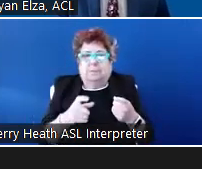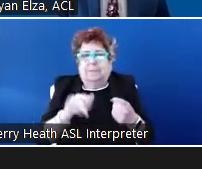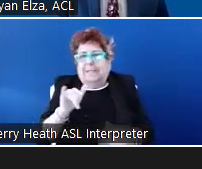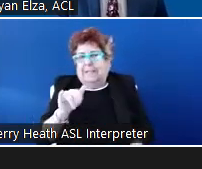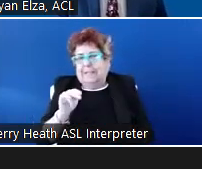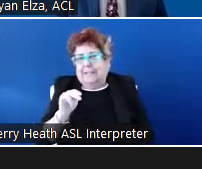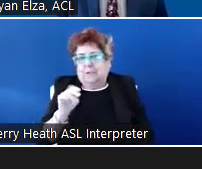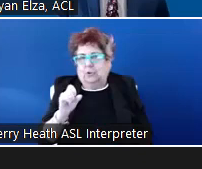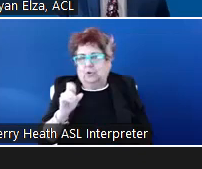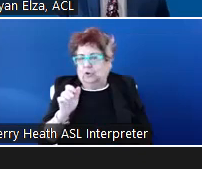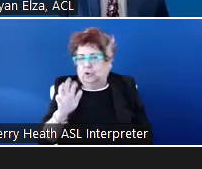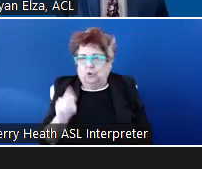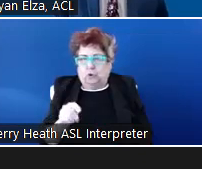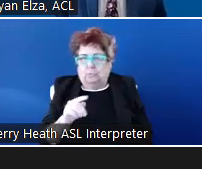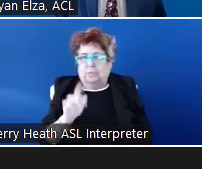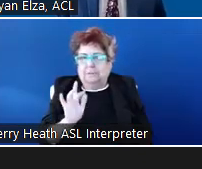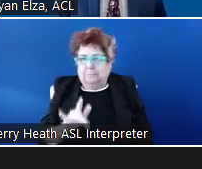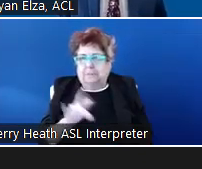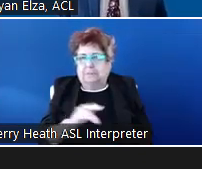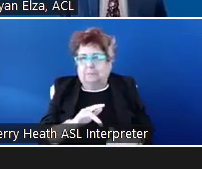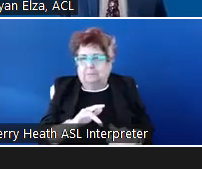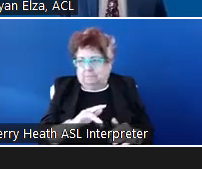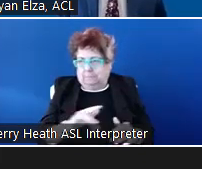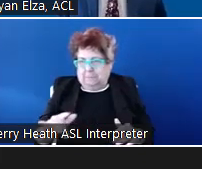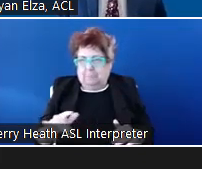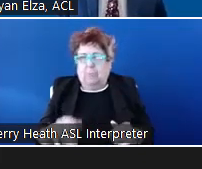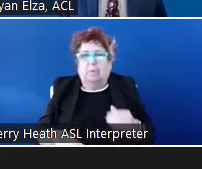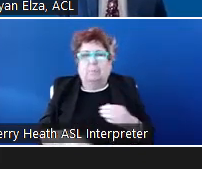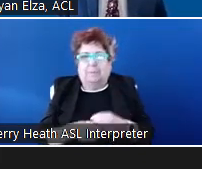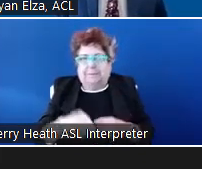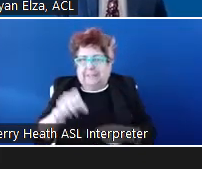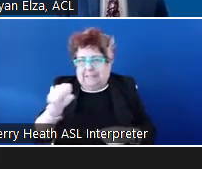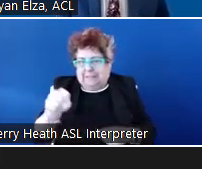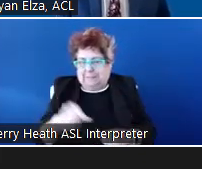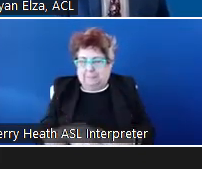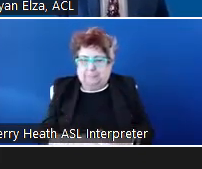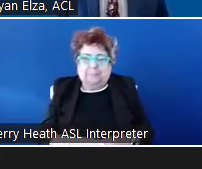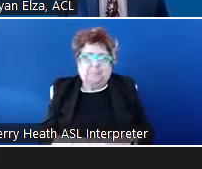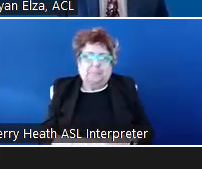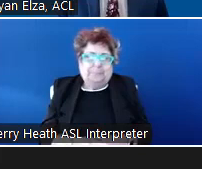pressing the letter S on the keyboard. Next slide. Now,